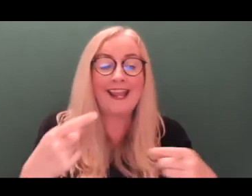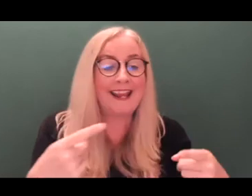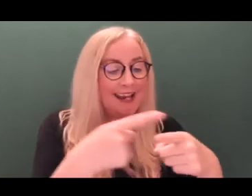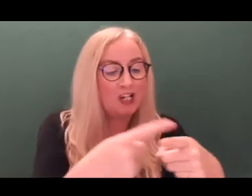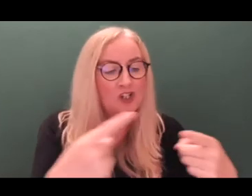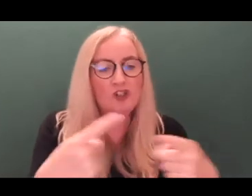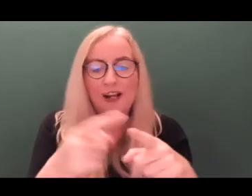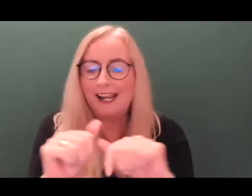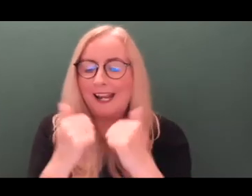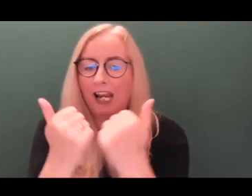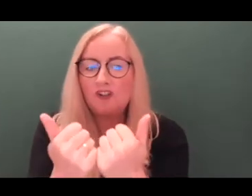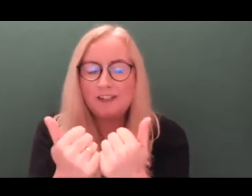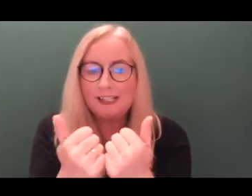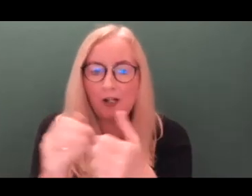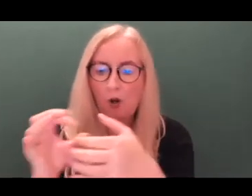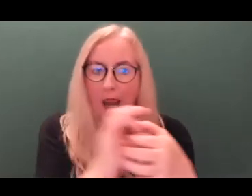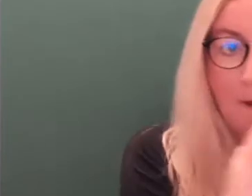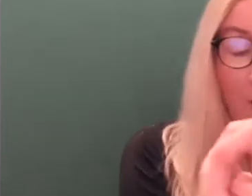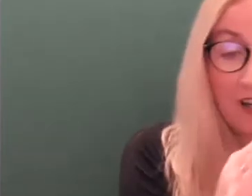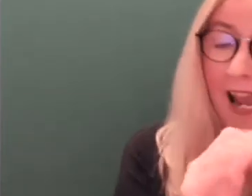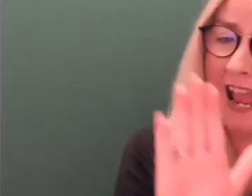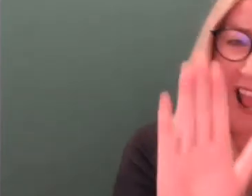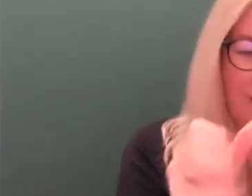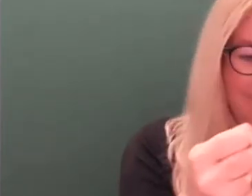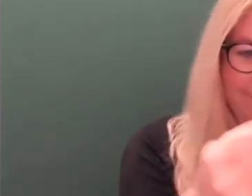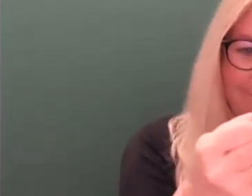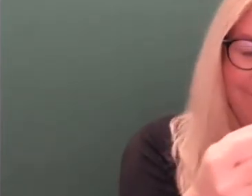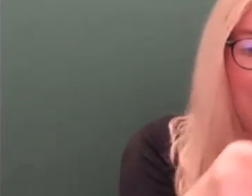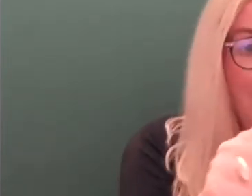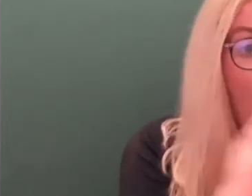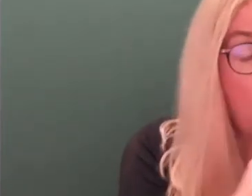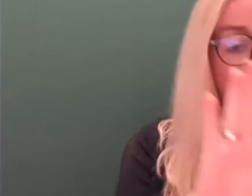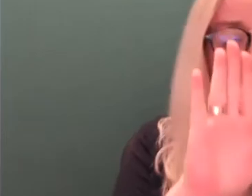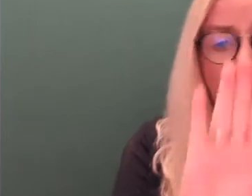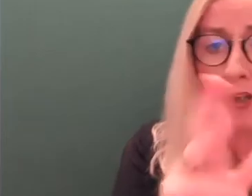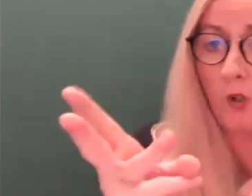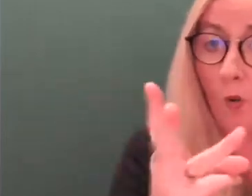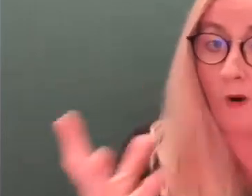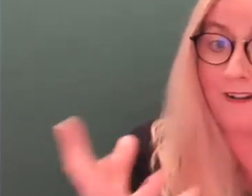cannot emphasise that enough in terms of us all working together comes back to questioners,